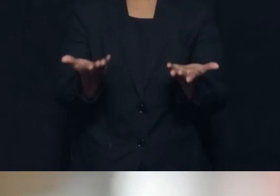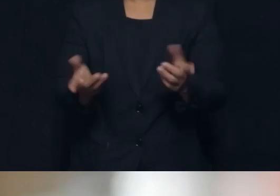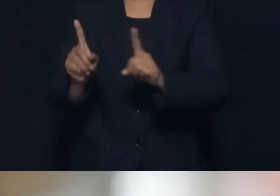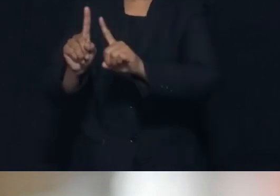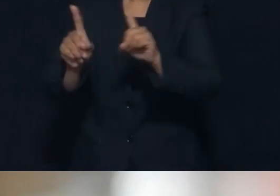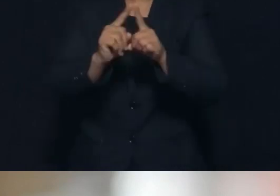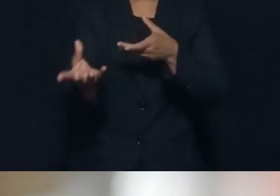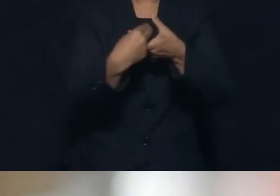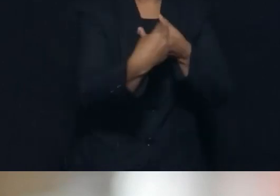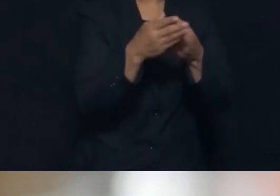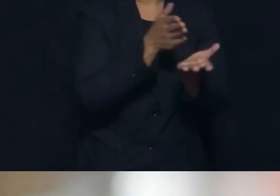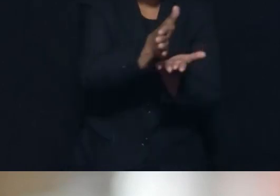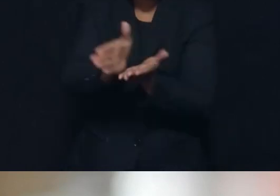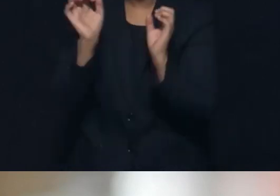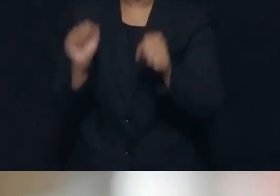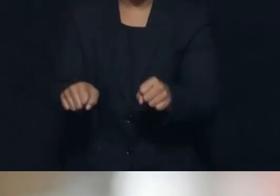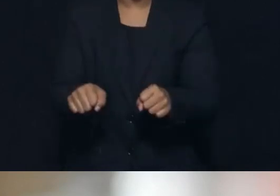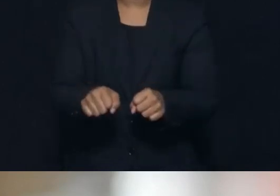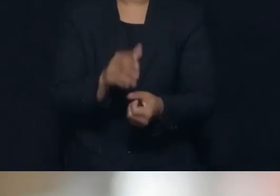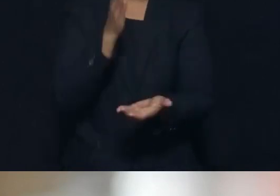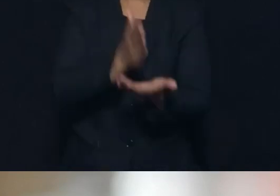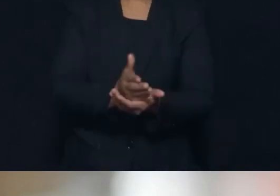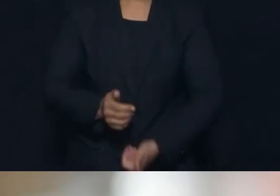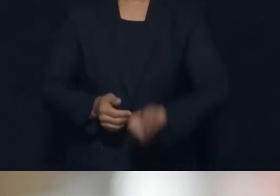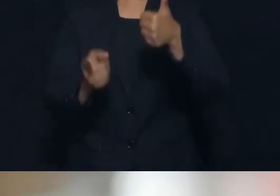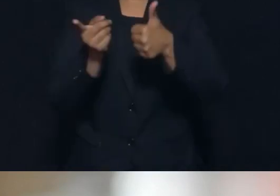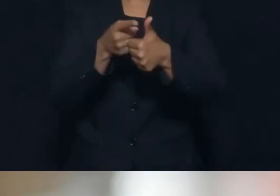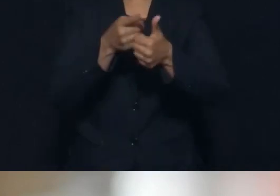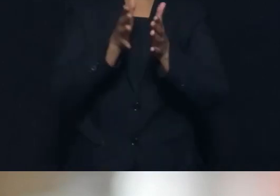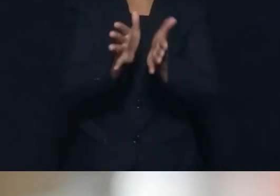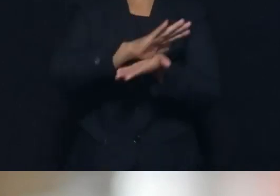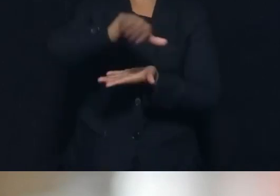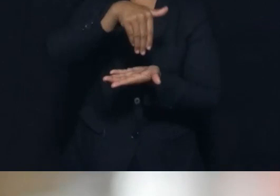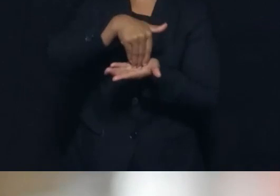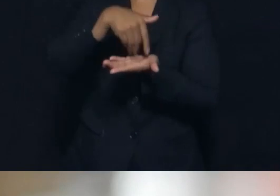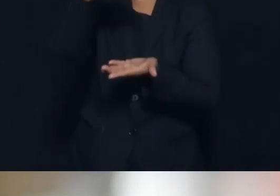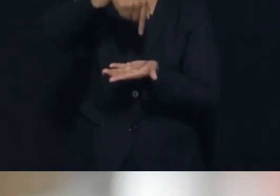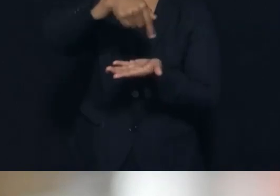And also from my point of view we need a law that requires the local authority to listen